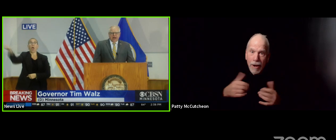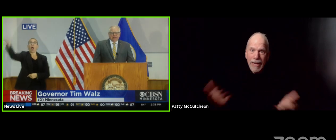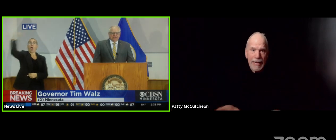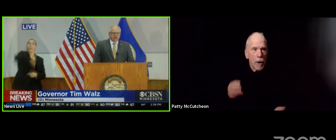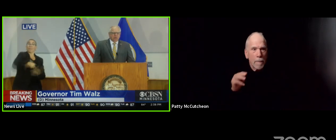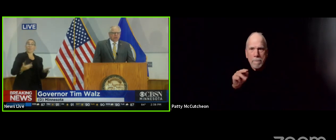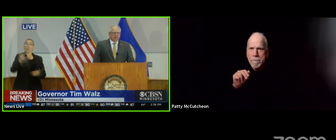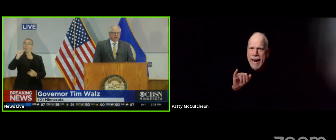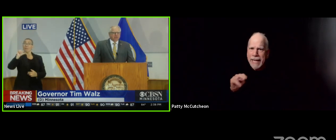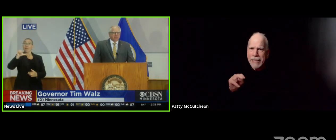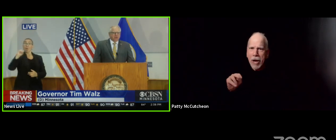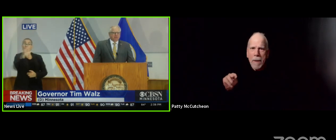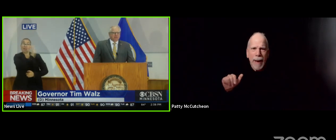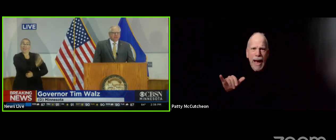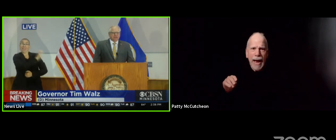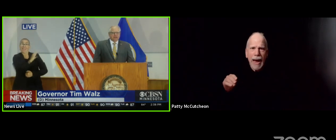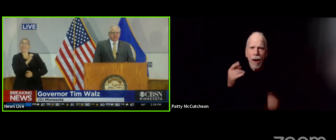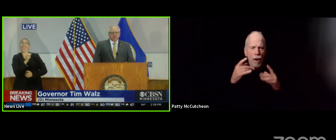I STILL BELIEVE, LIKE ON SO MANY OF THESE THINGS, THAT SOCIAL